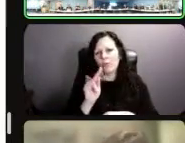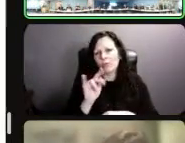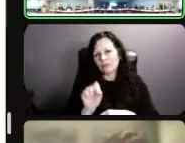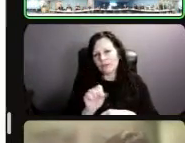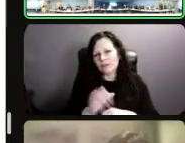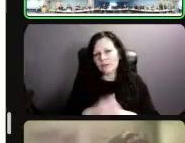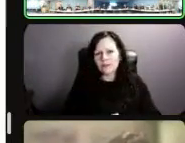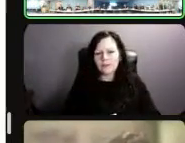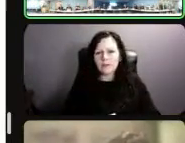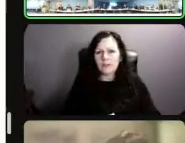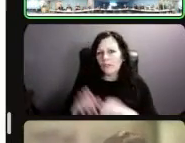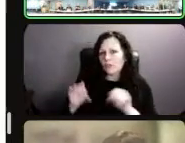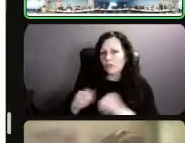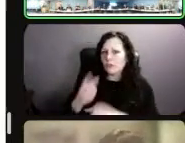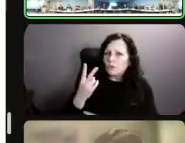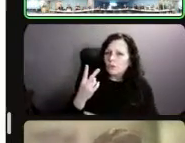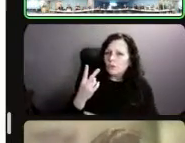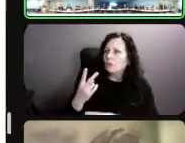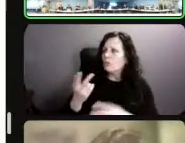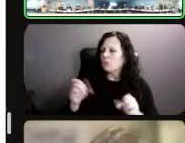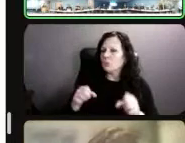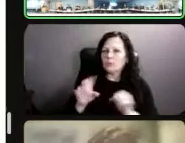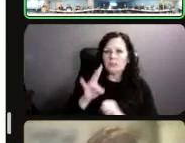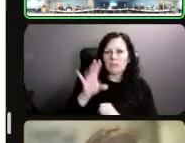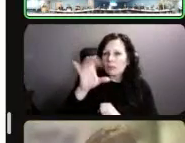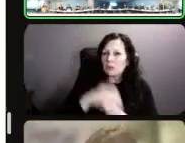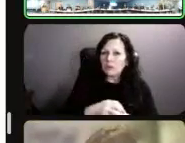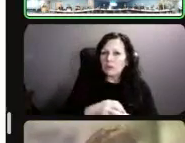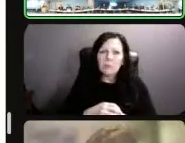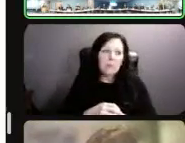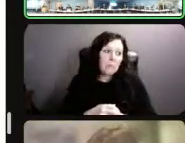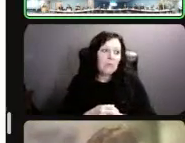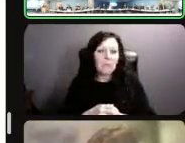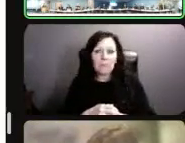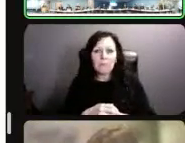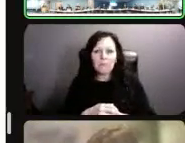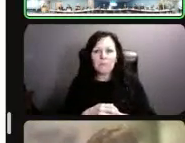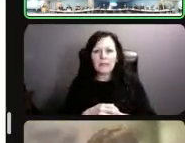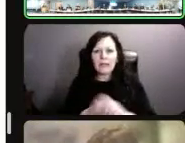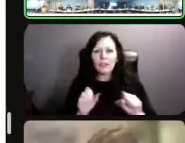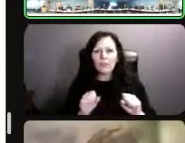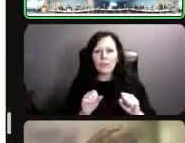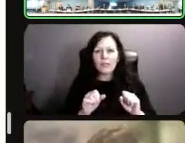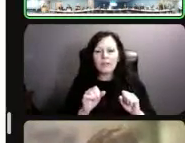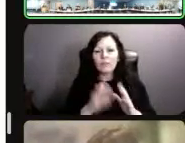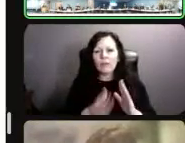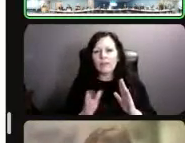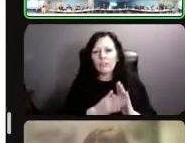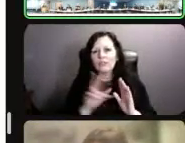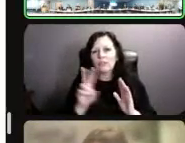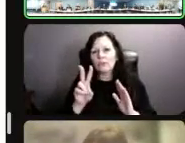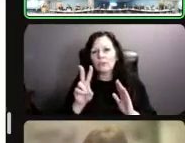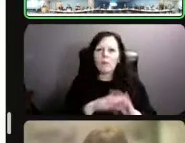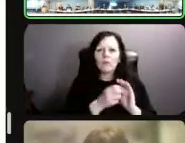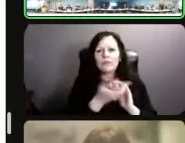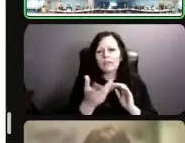IT'S A SMALLER NUMBER BECAUSE